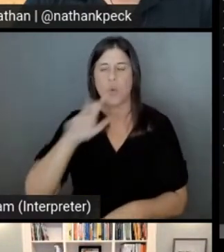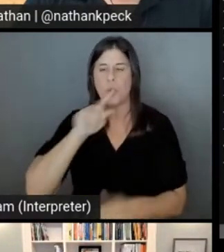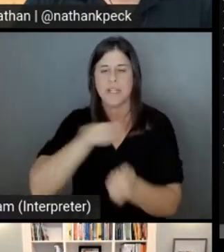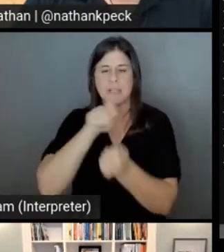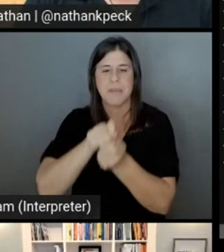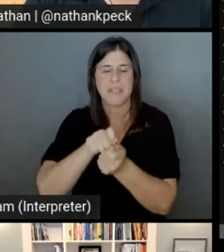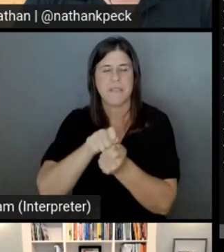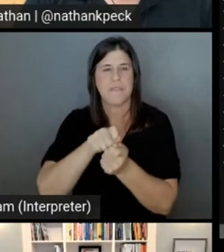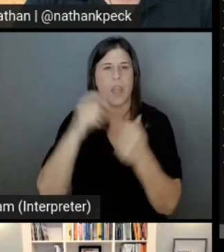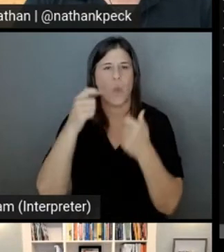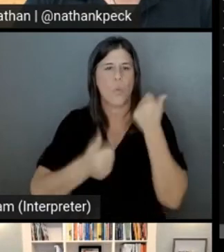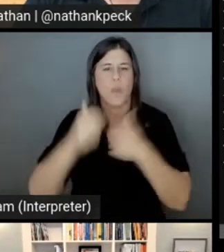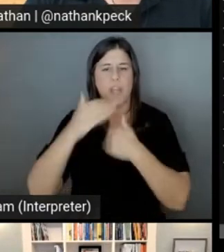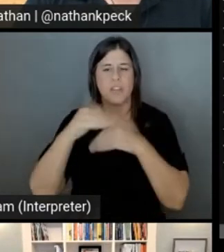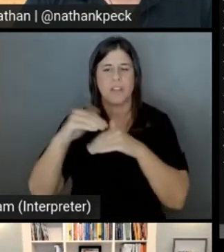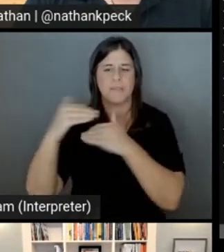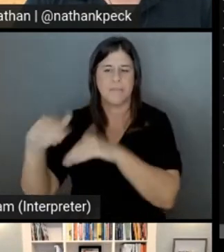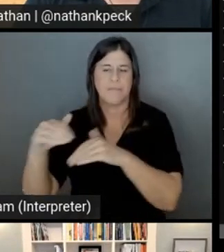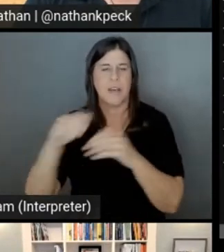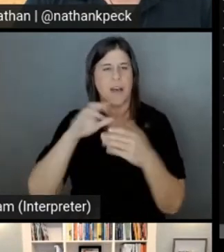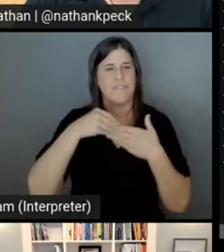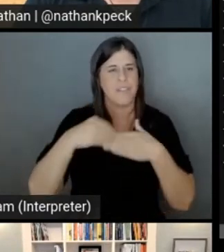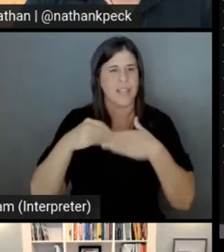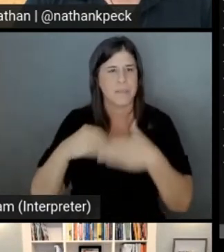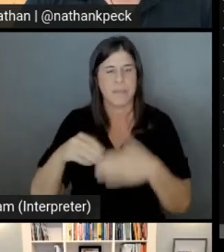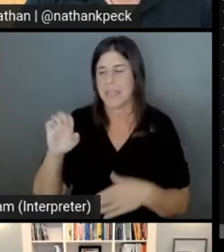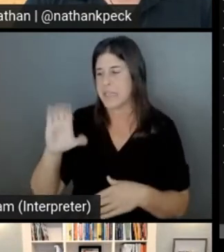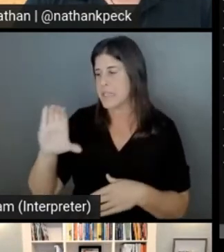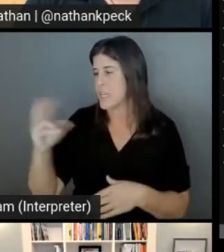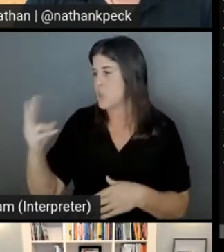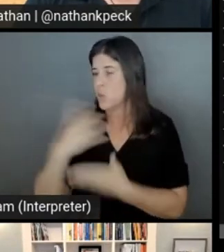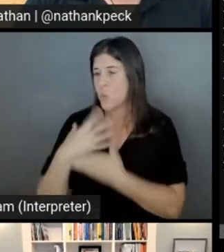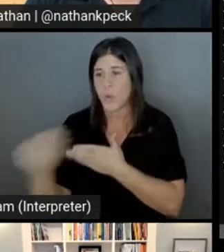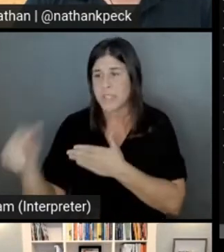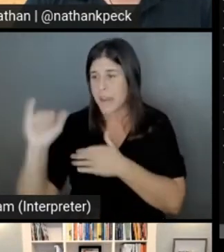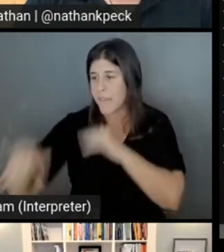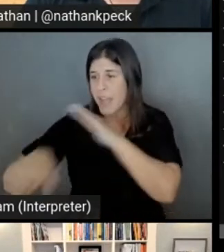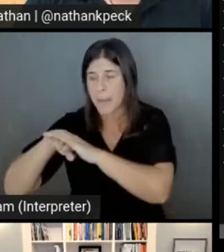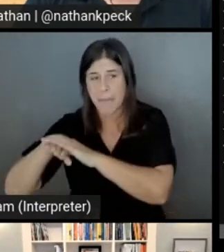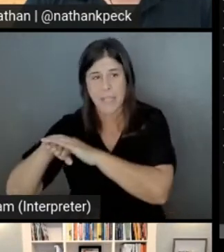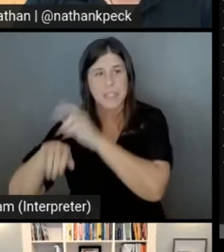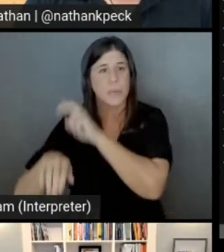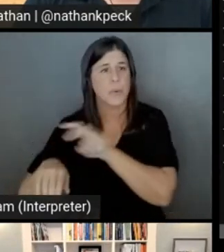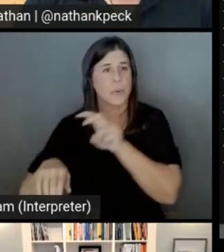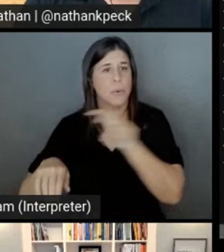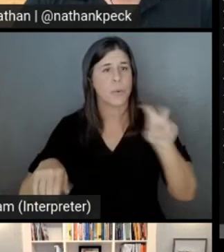So just in case EC2 is out of some type of capacity, you can have your constraints be flexible enough